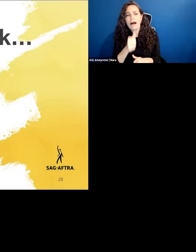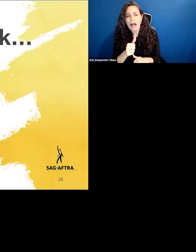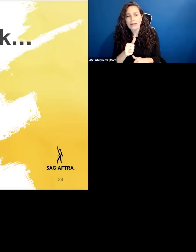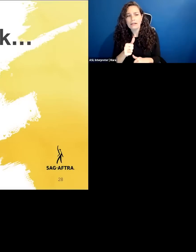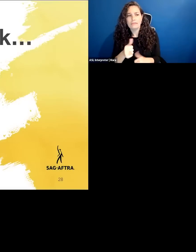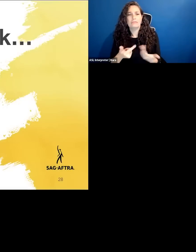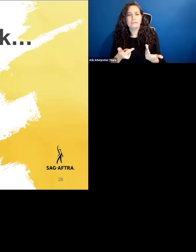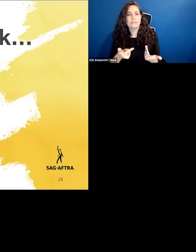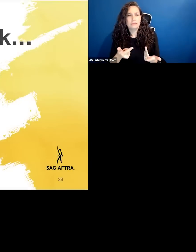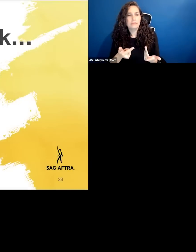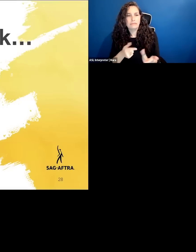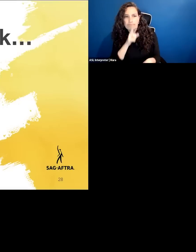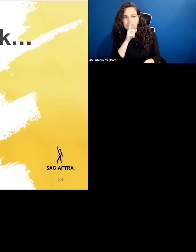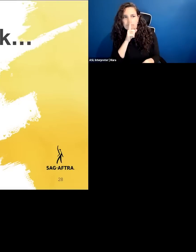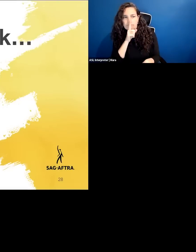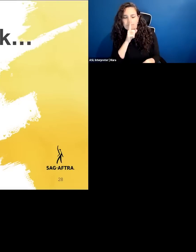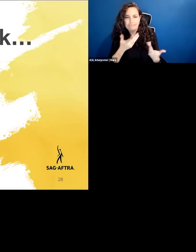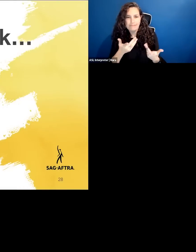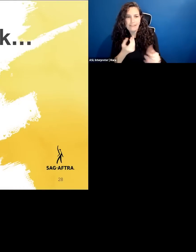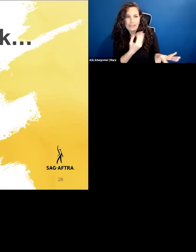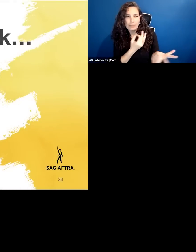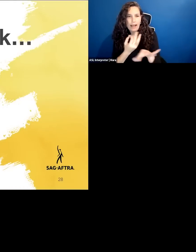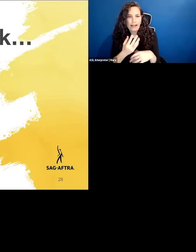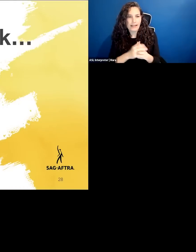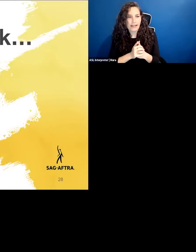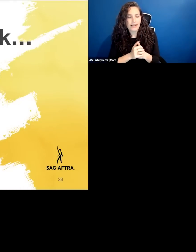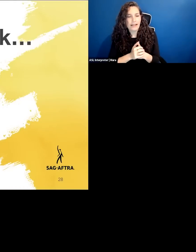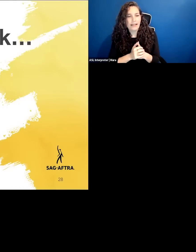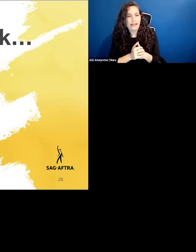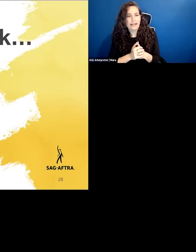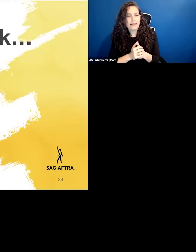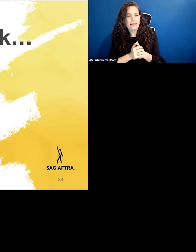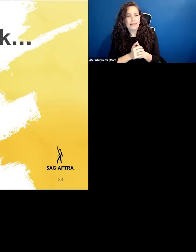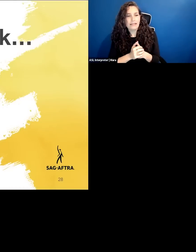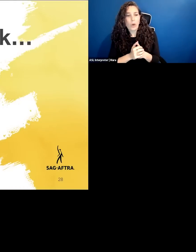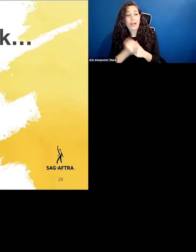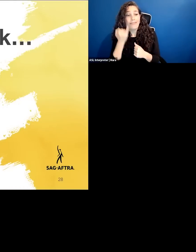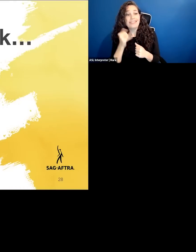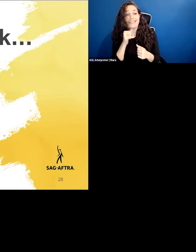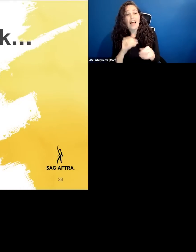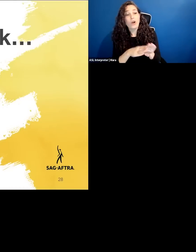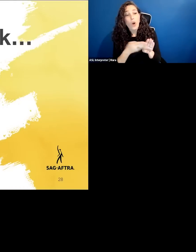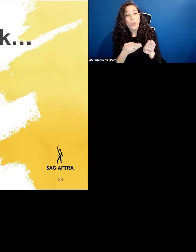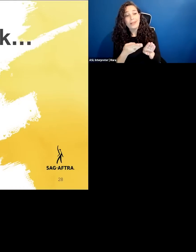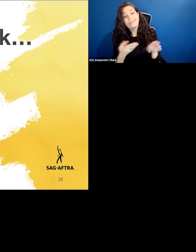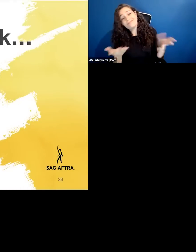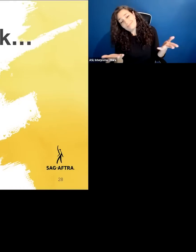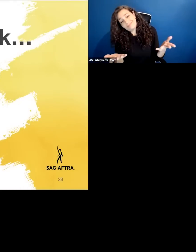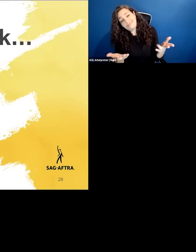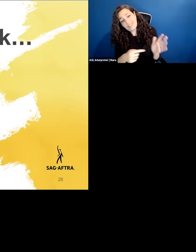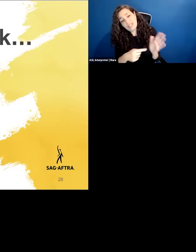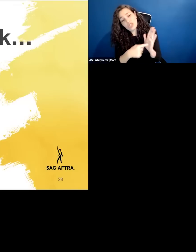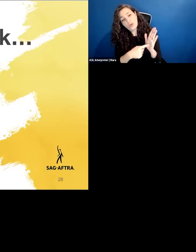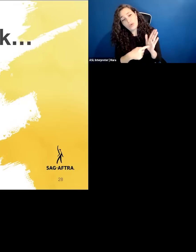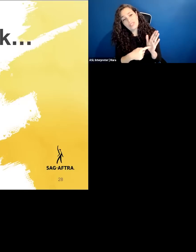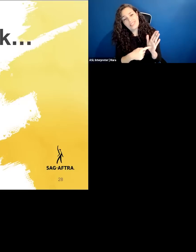Well, if your email was unopened, the tracker shows that it was not opened, it either means you had an unattractive subject line,